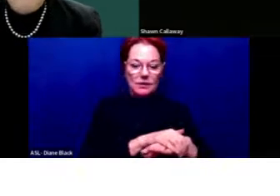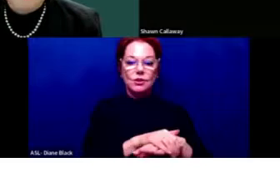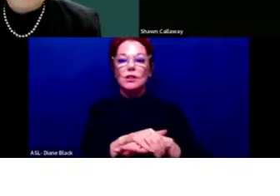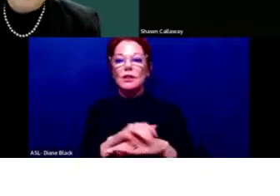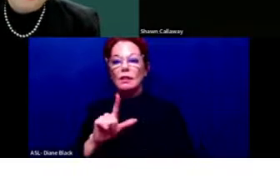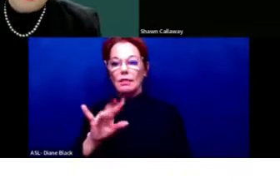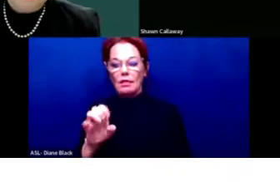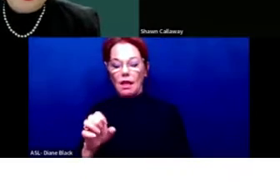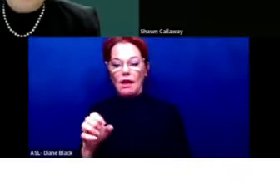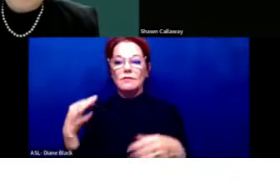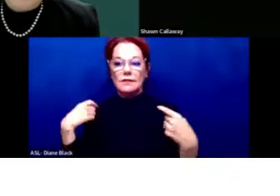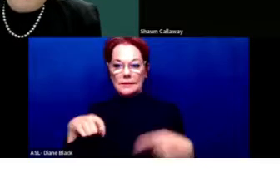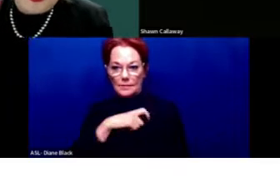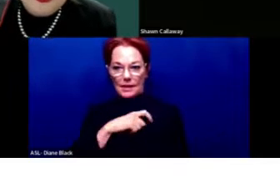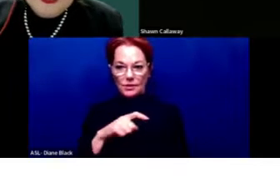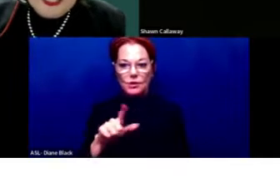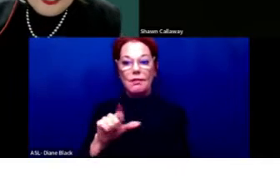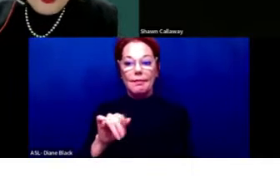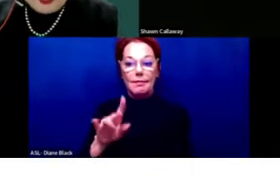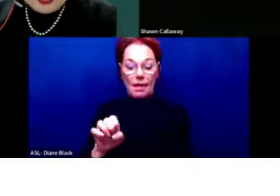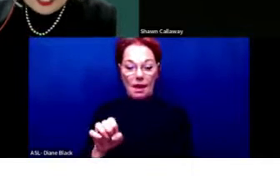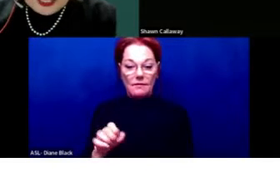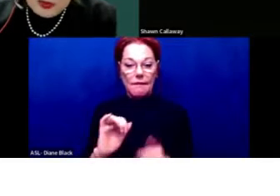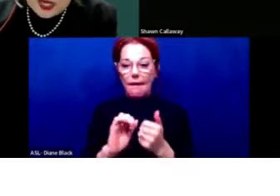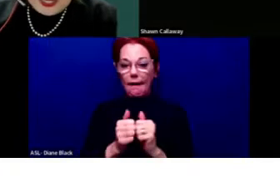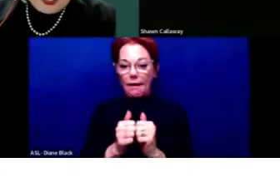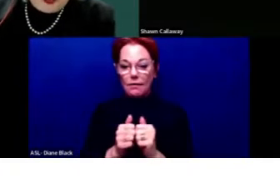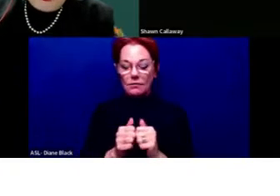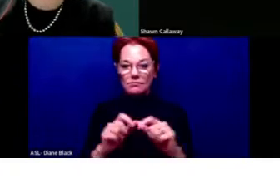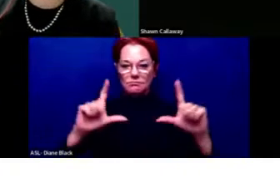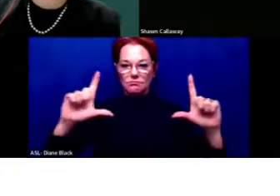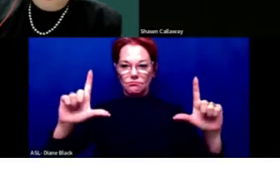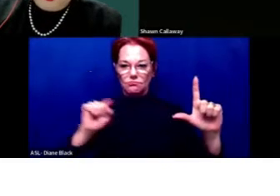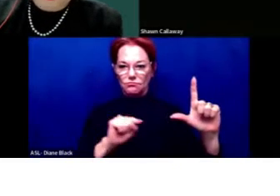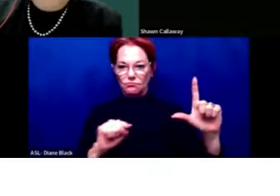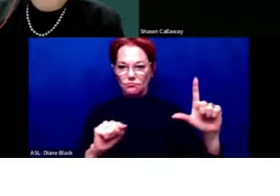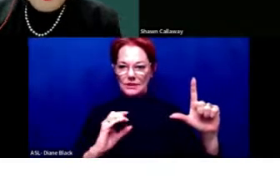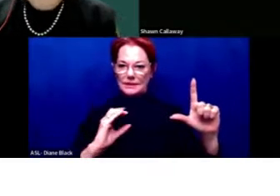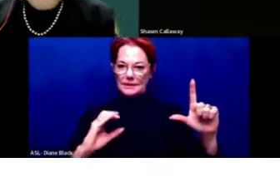live captions can be assessed by clicking the CC button at the bottom of your zoom screen. The